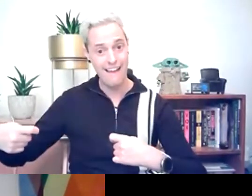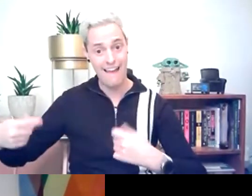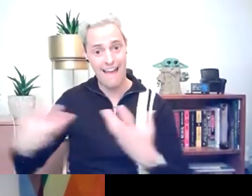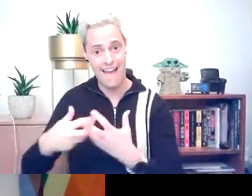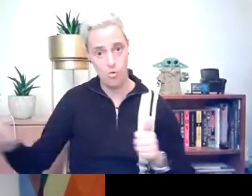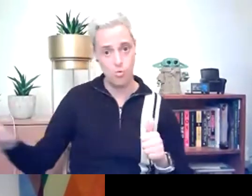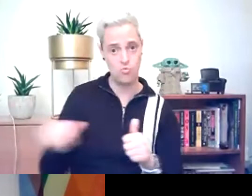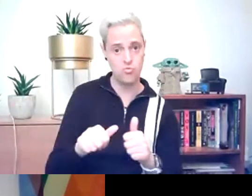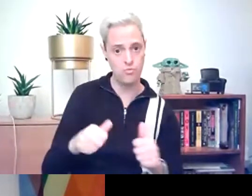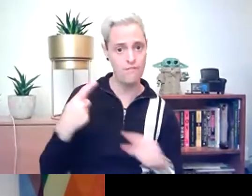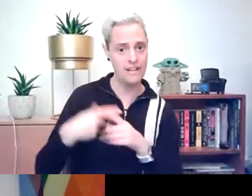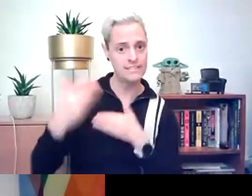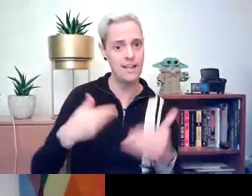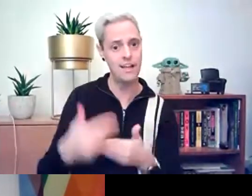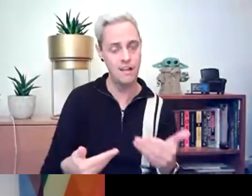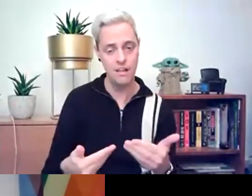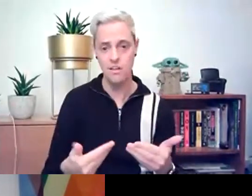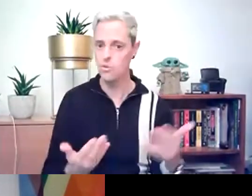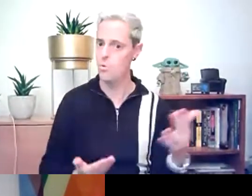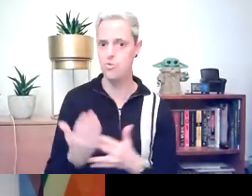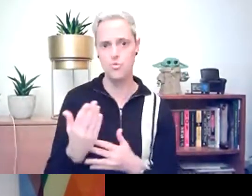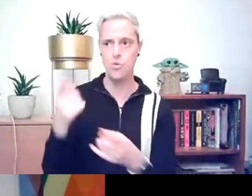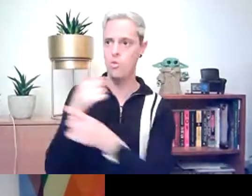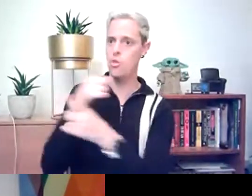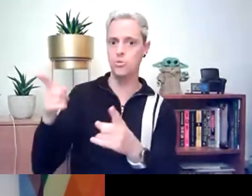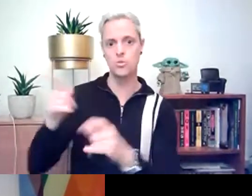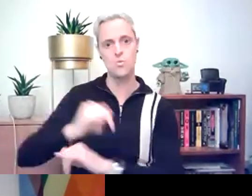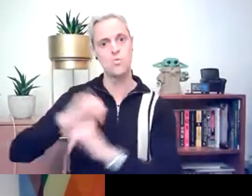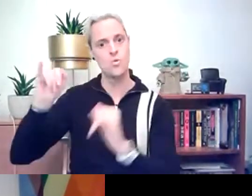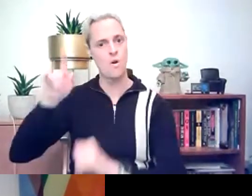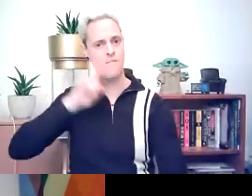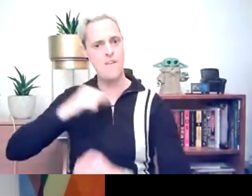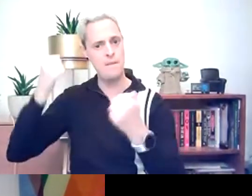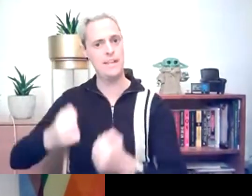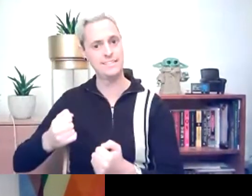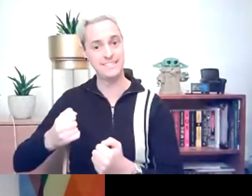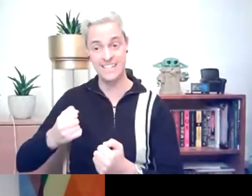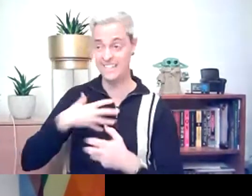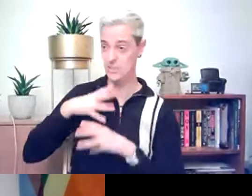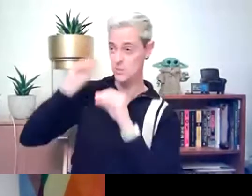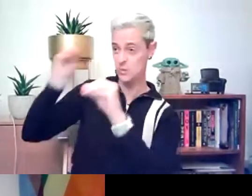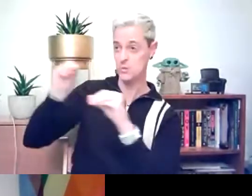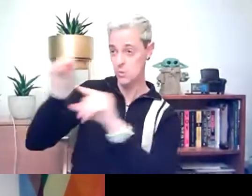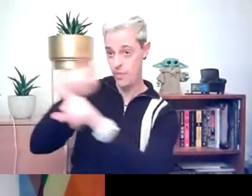and radical feminists, to improve understanding, that's in there. 18:54:28 Okay. 18:54:28 Right.